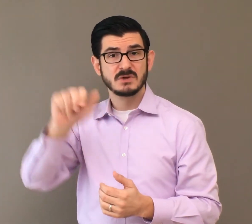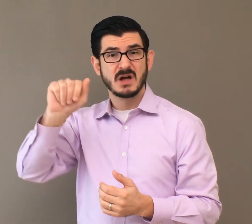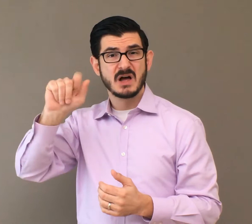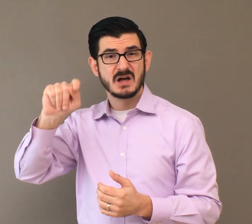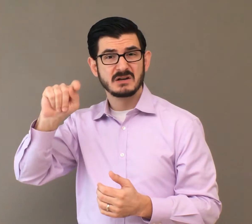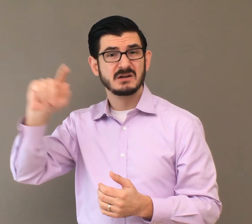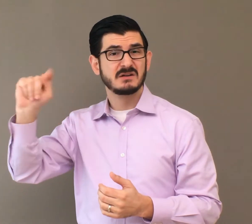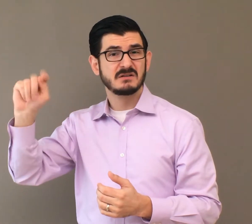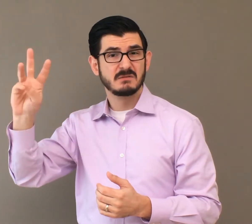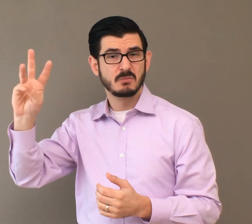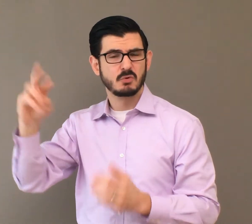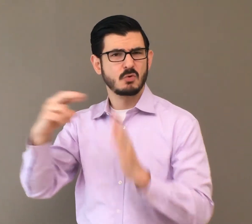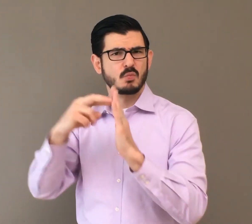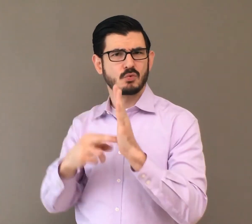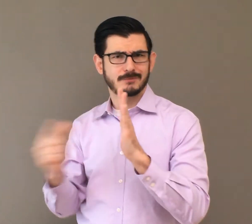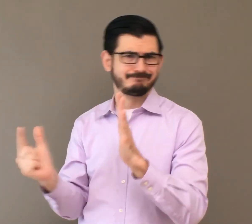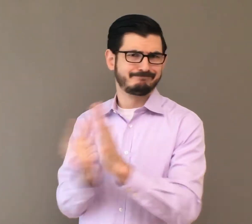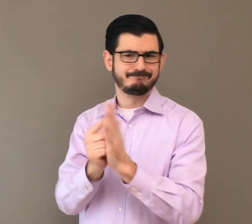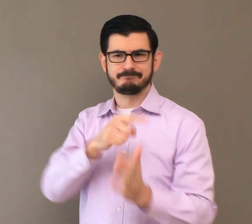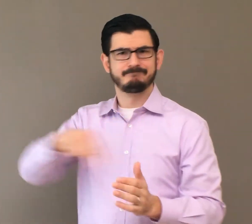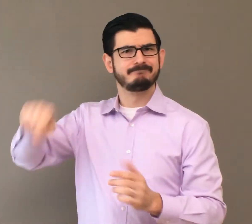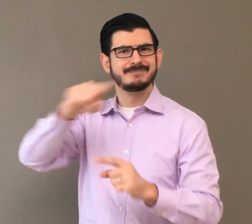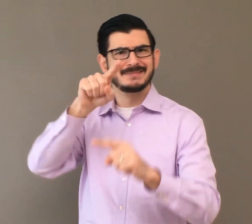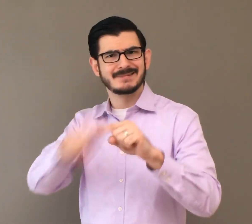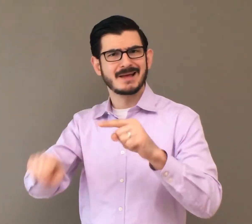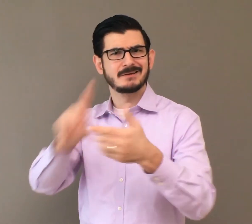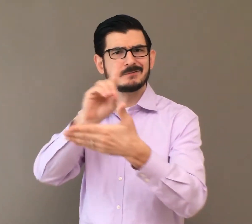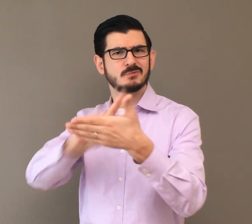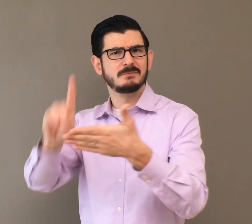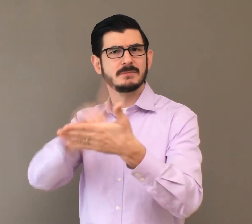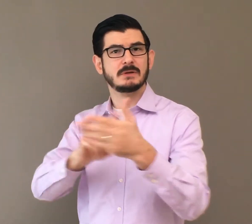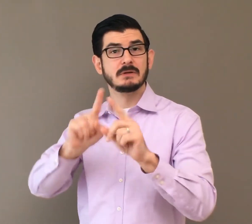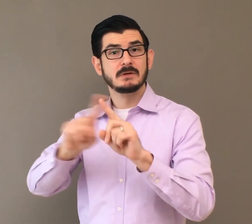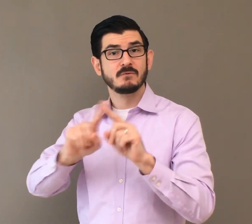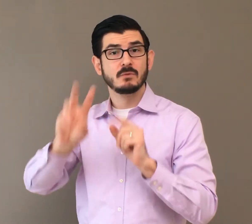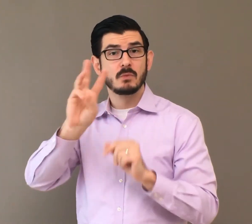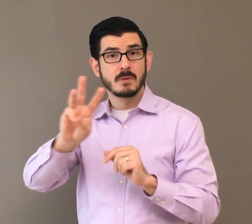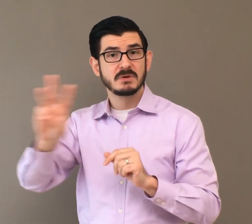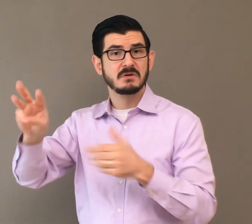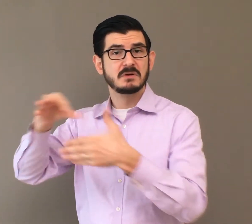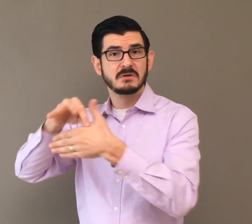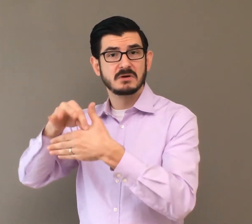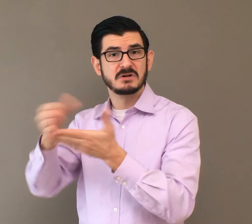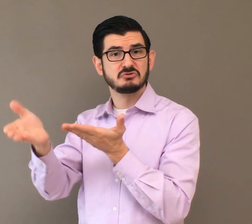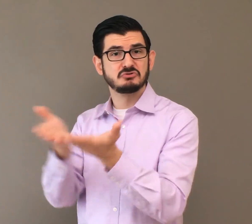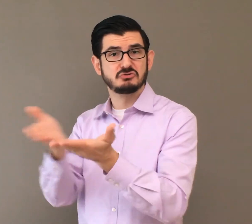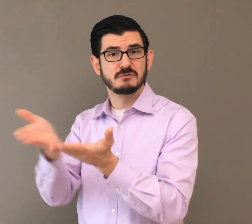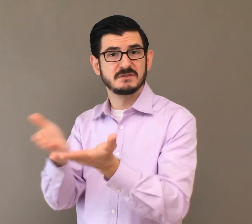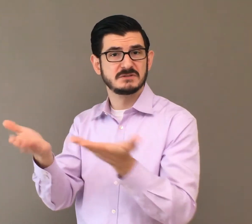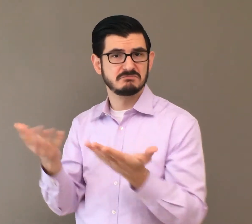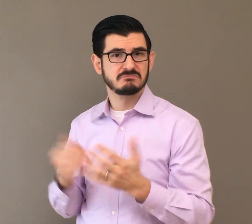Time Warner from discriminating against websites, content, and services.